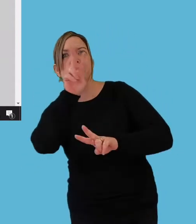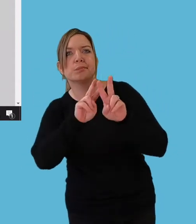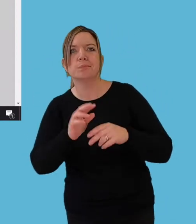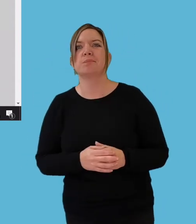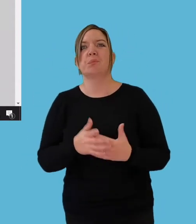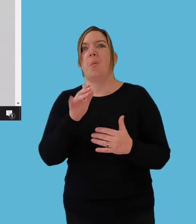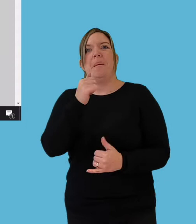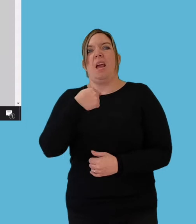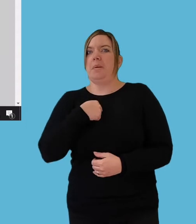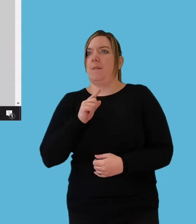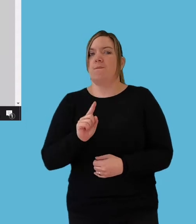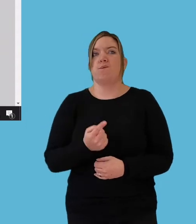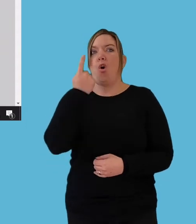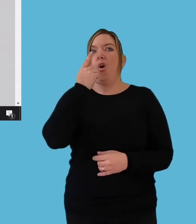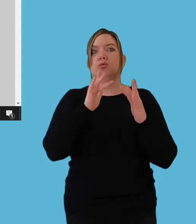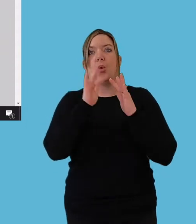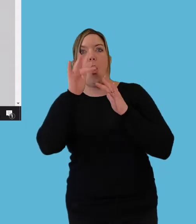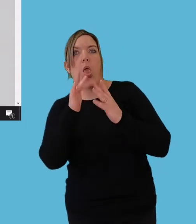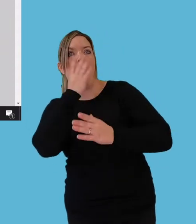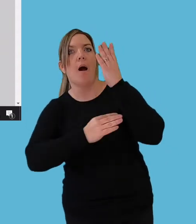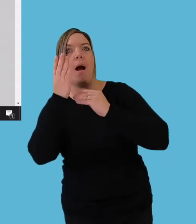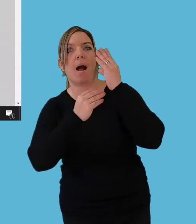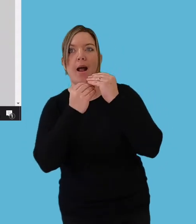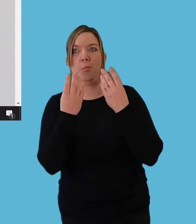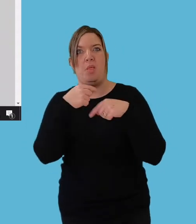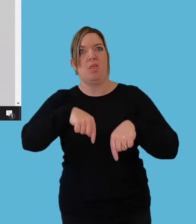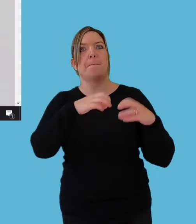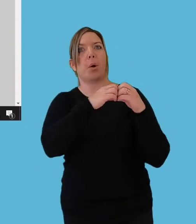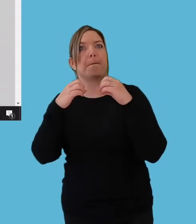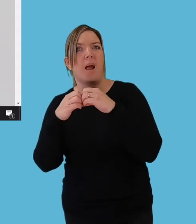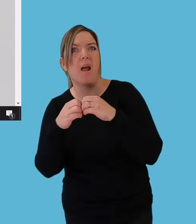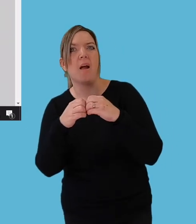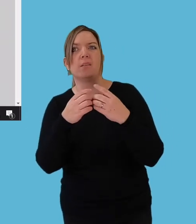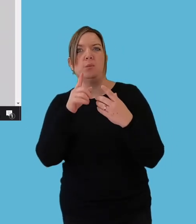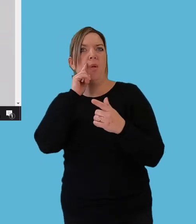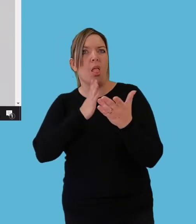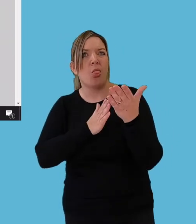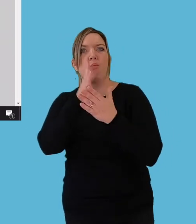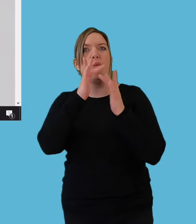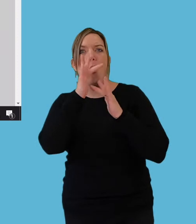so perhaps this is my first online event that I'm doing with Birkbeck and I know that I'll be learning online,